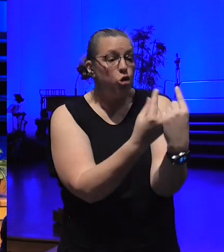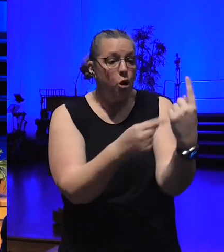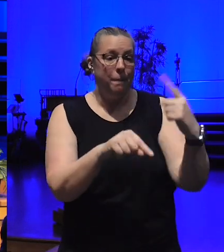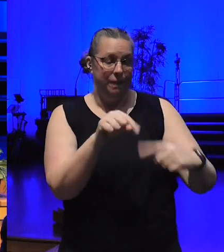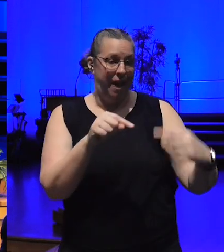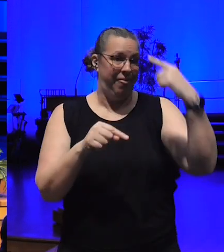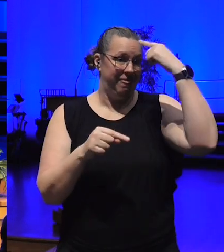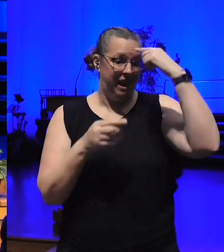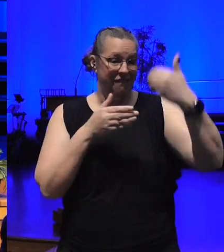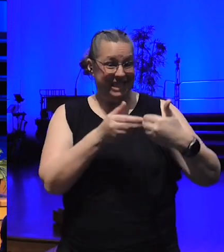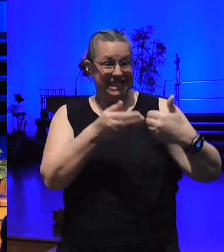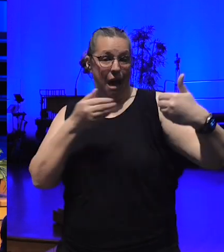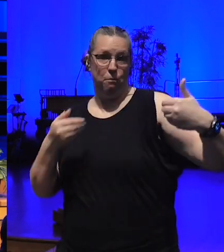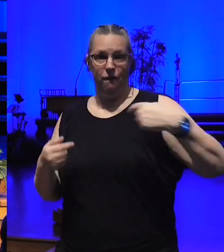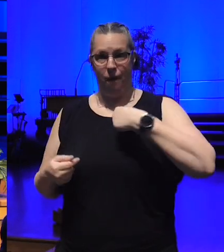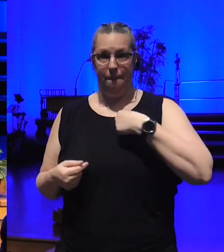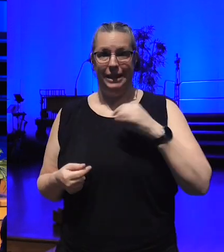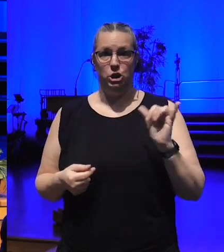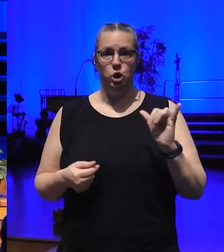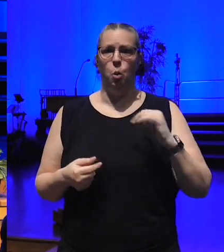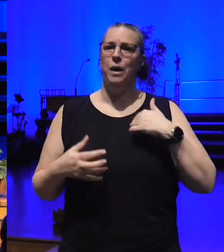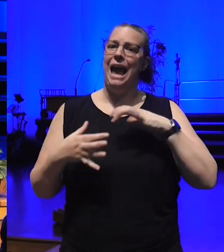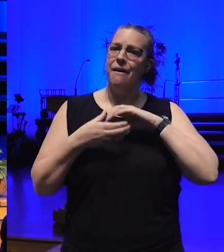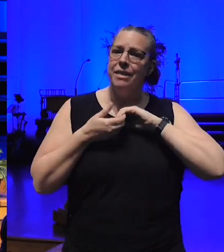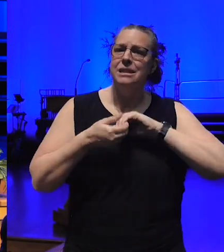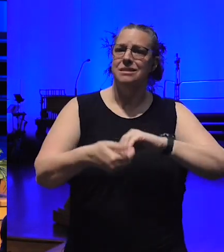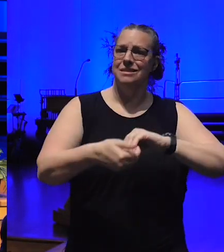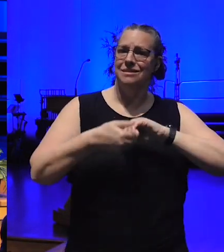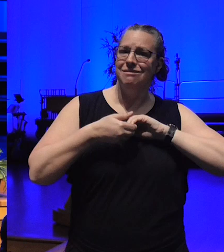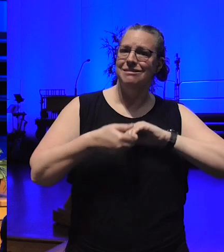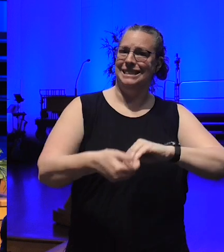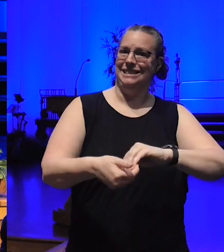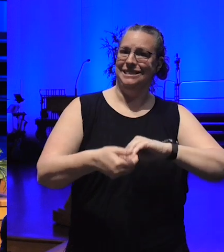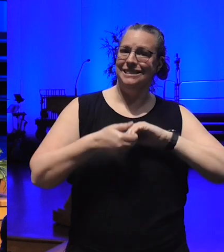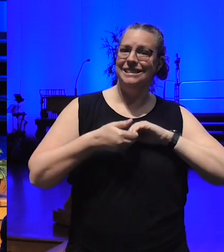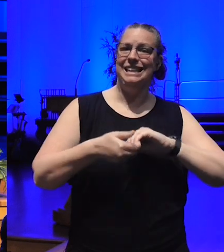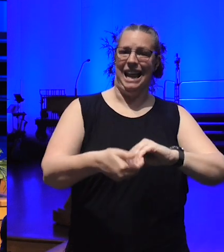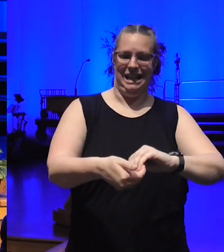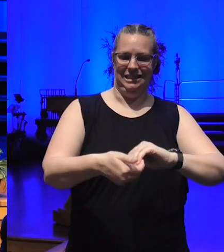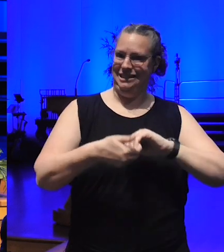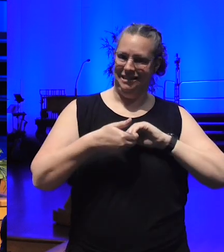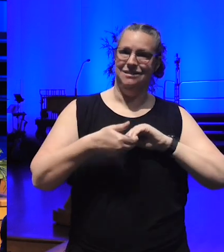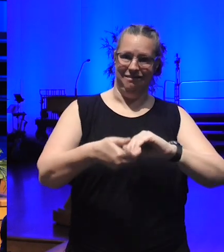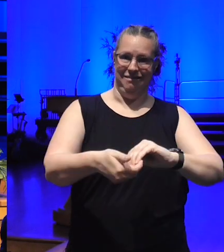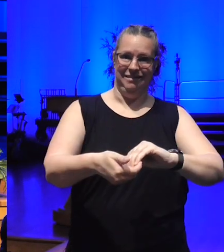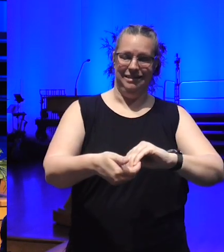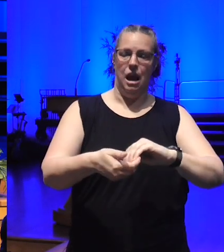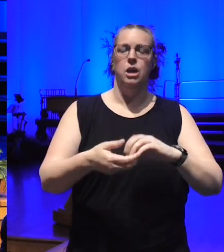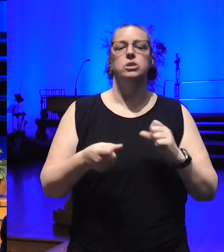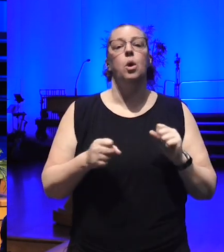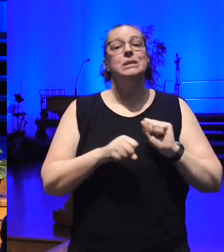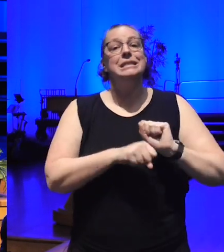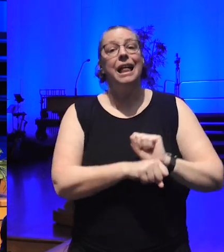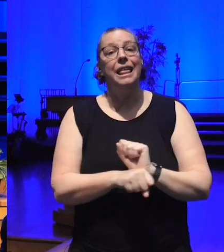me that we have this reciprocal relationship that we have with each other and so in slavery